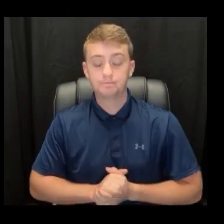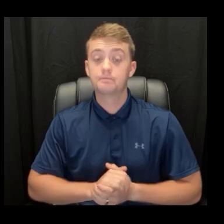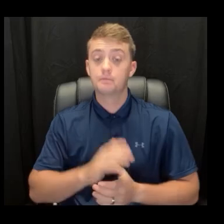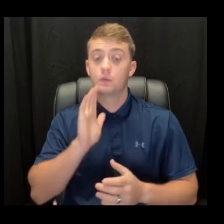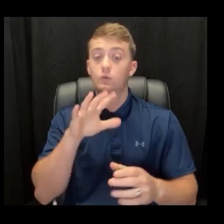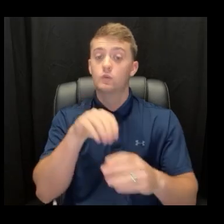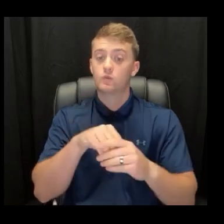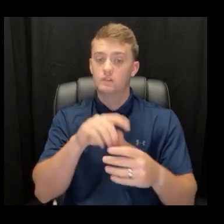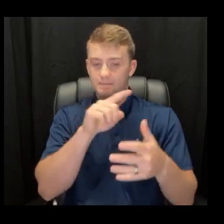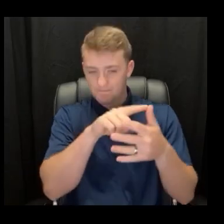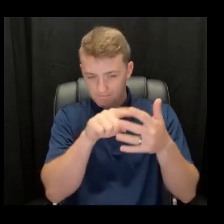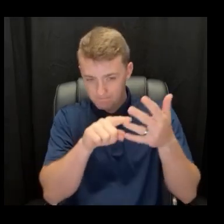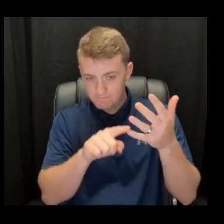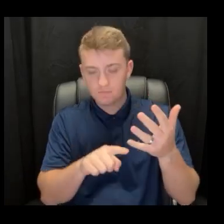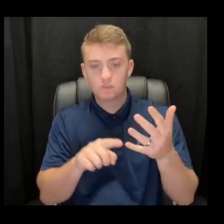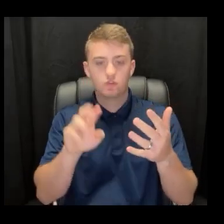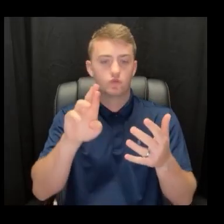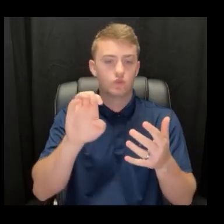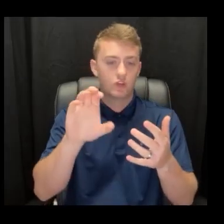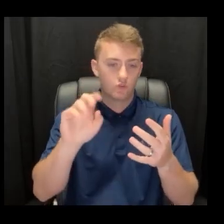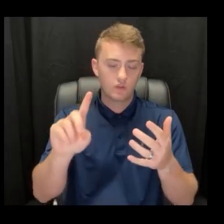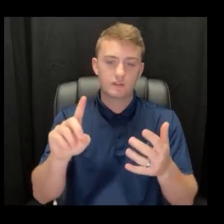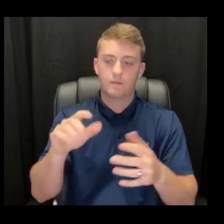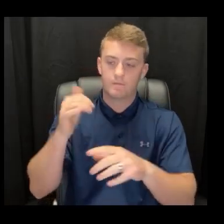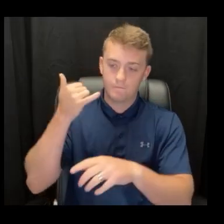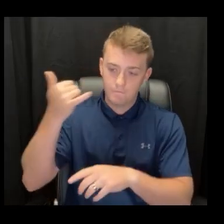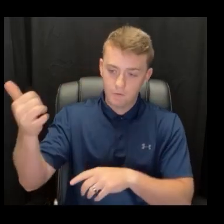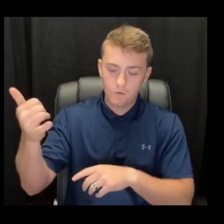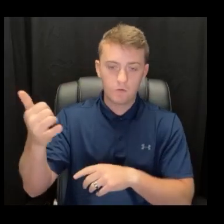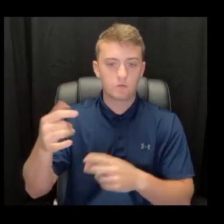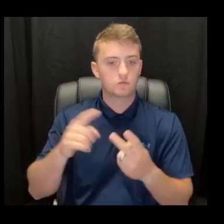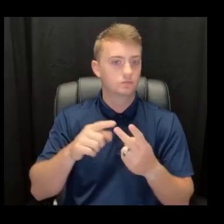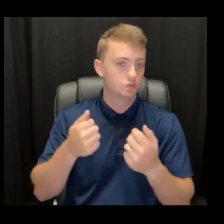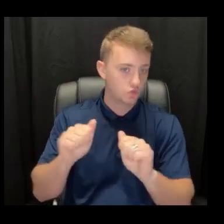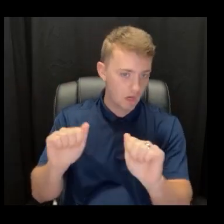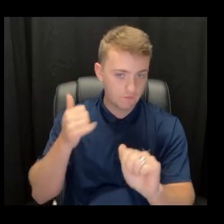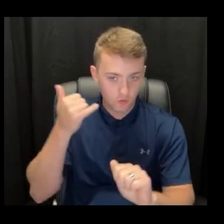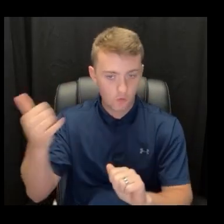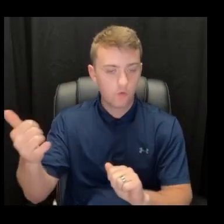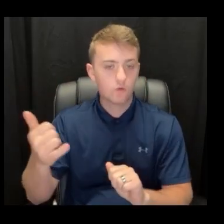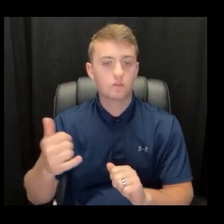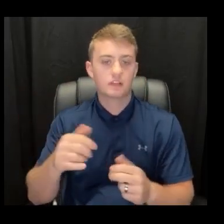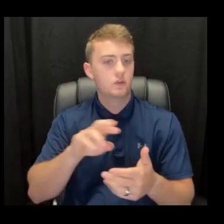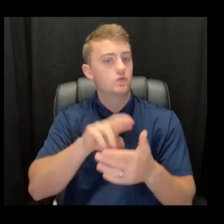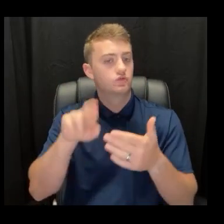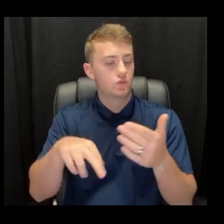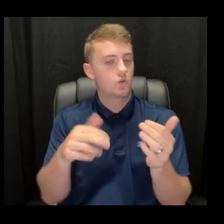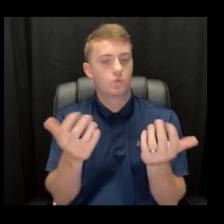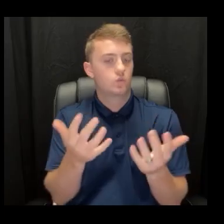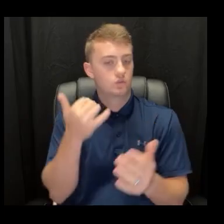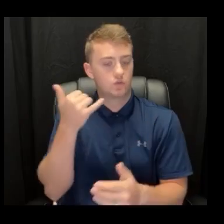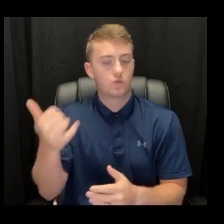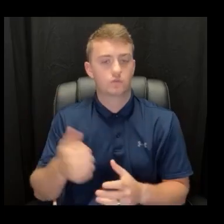include detailed records of telephone calls made or attempted and results of those calls. Copies